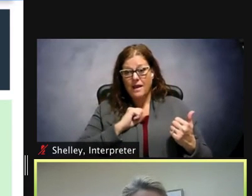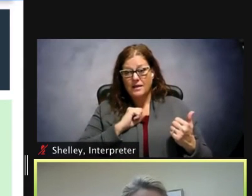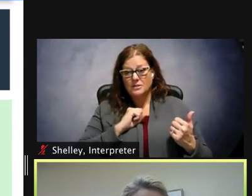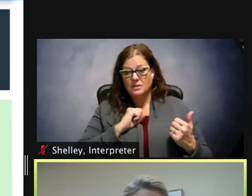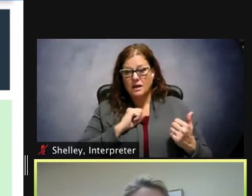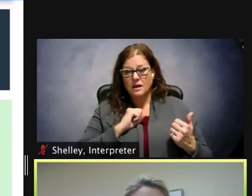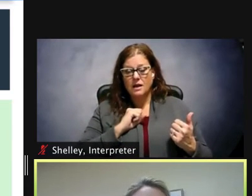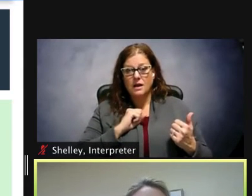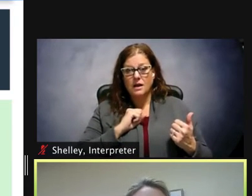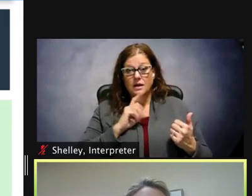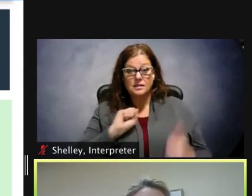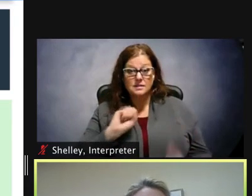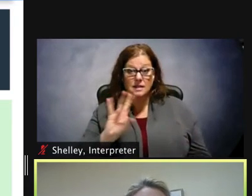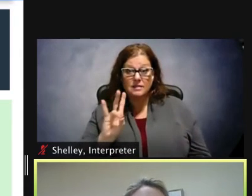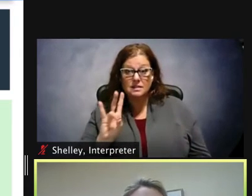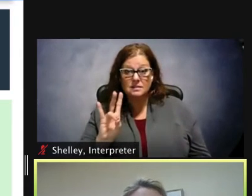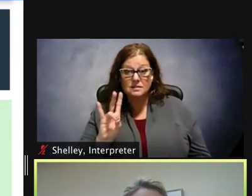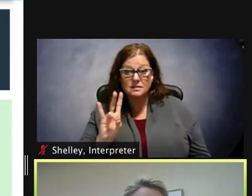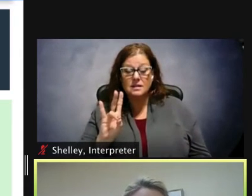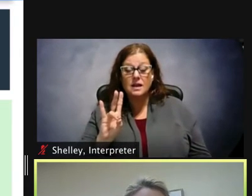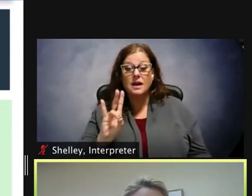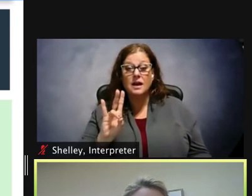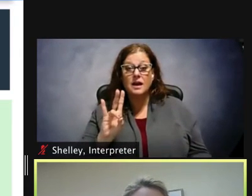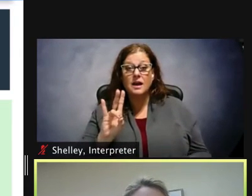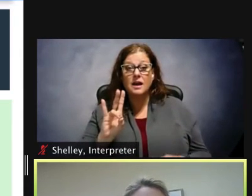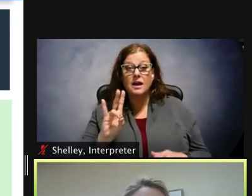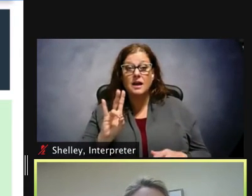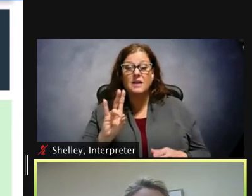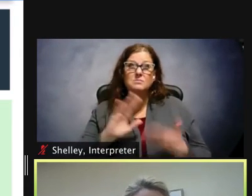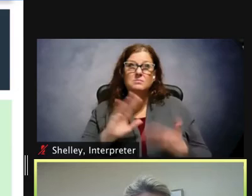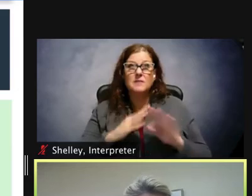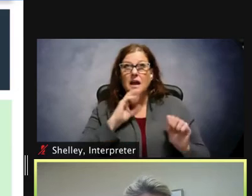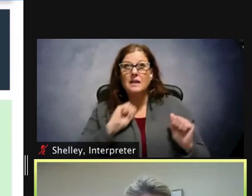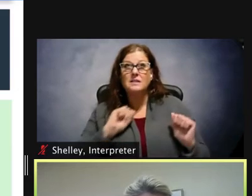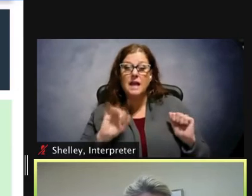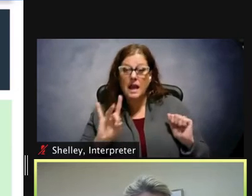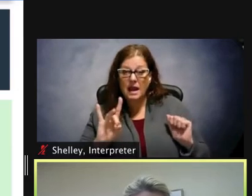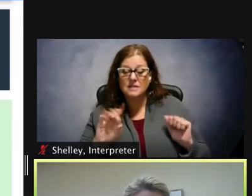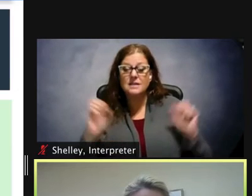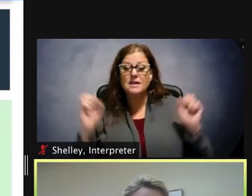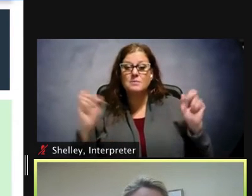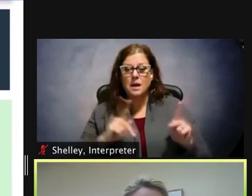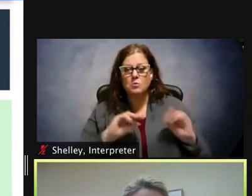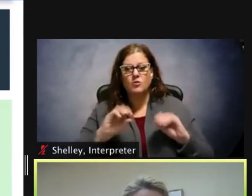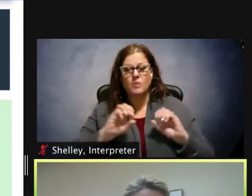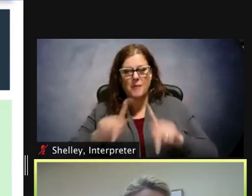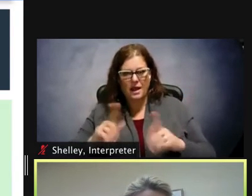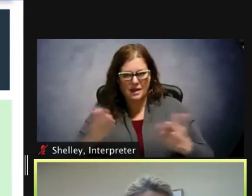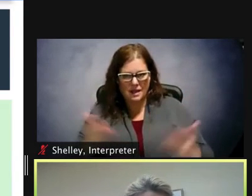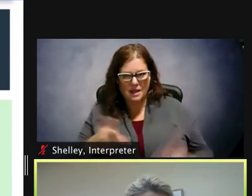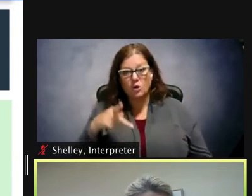seven, came back or just turning eight came back into Pinellas starting second grade.